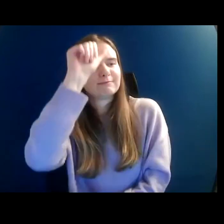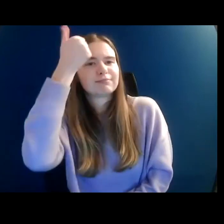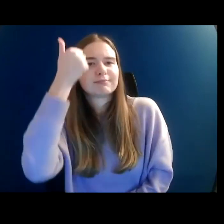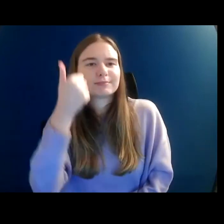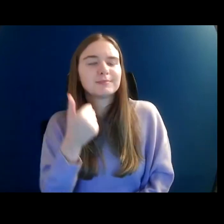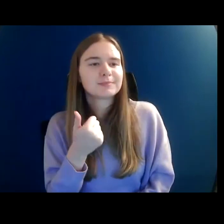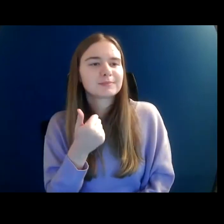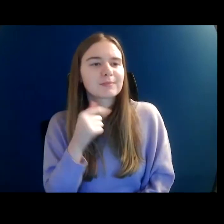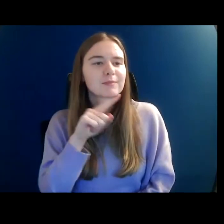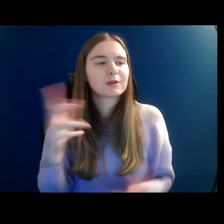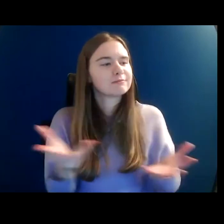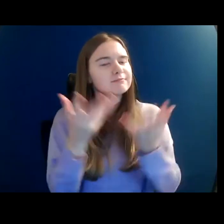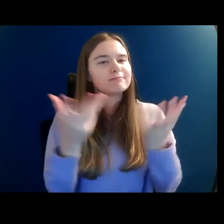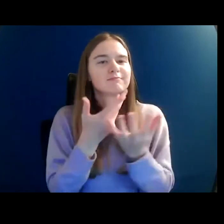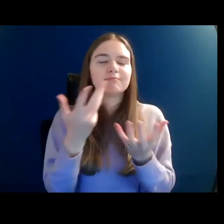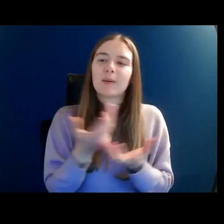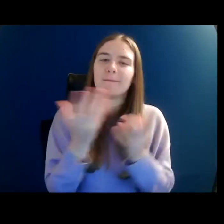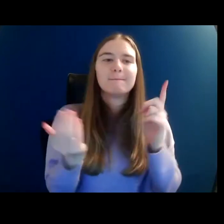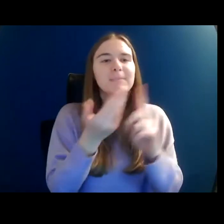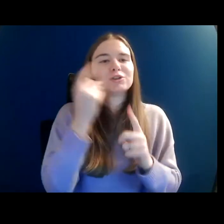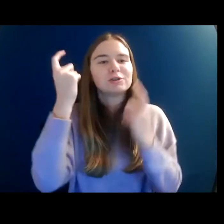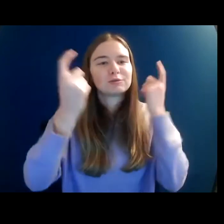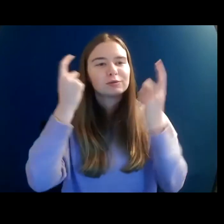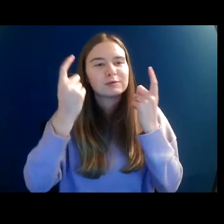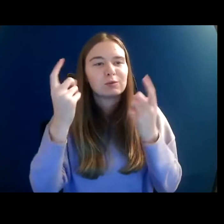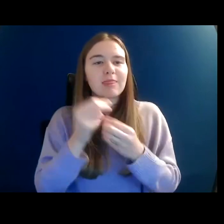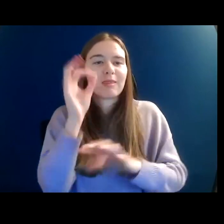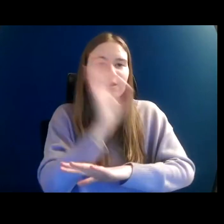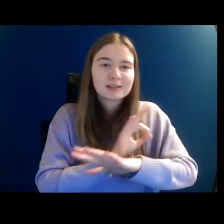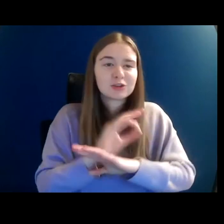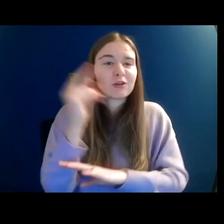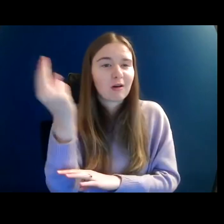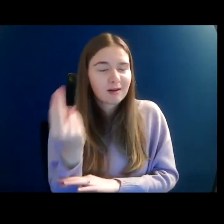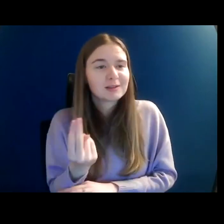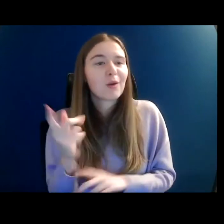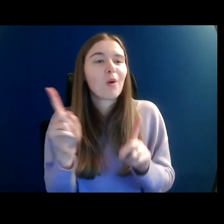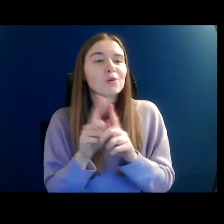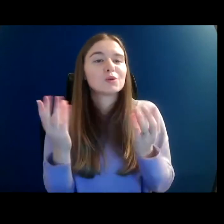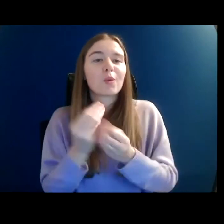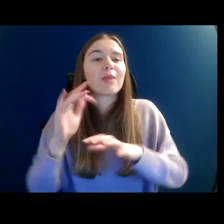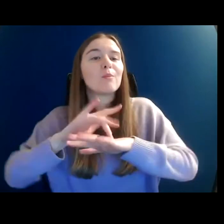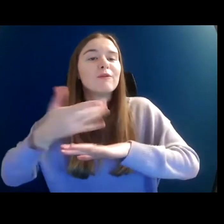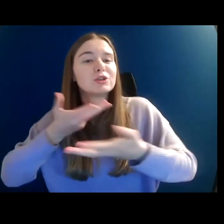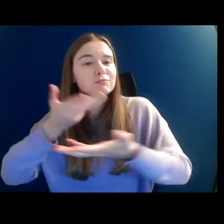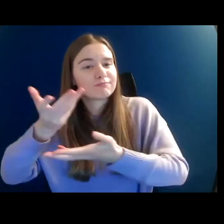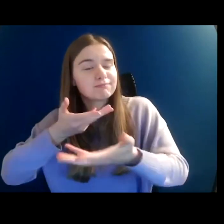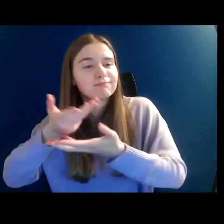fostering ambitious innovative work in the fields of contemporary art and architecture, alongside professional dialogue, public engagement,